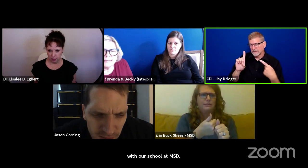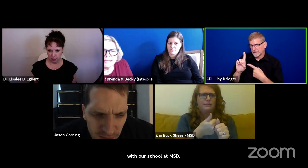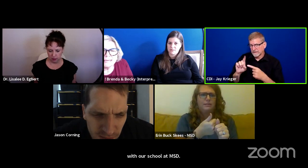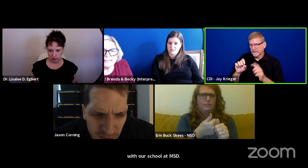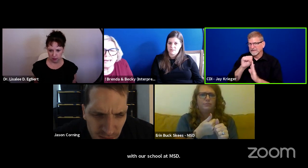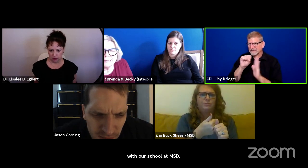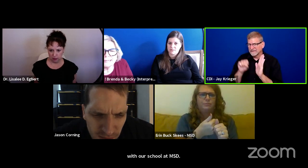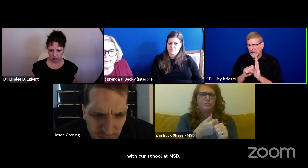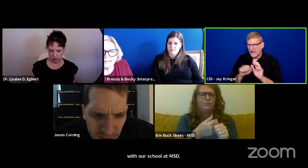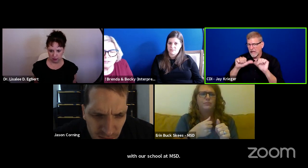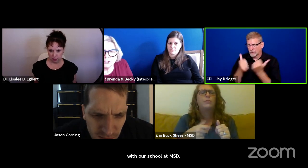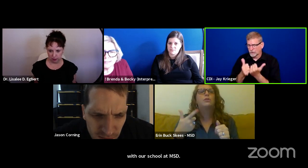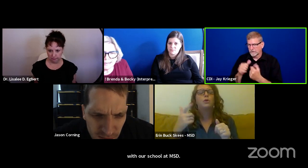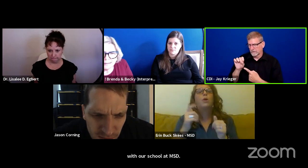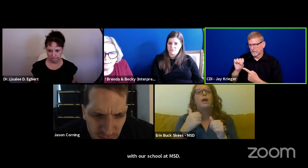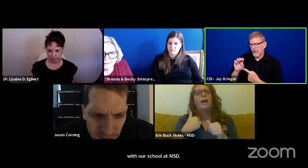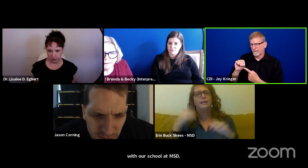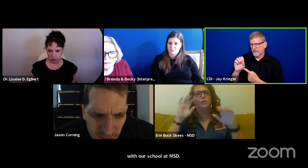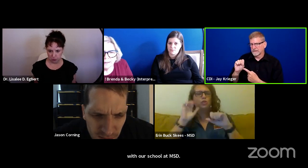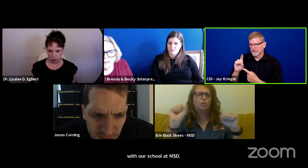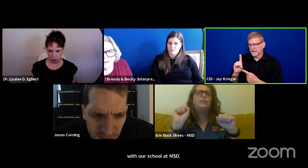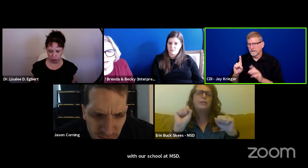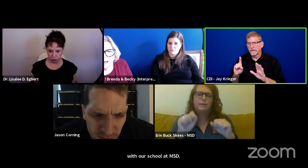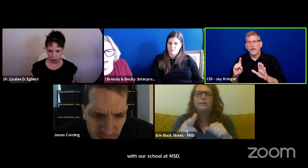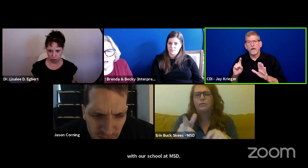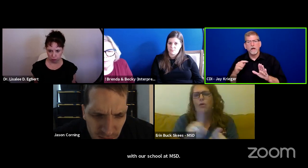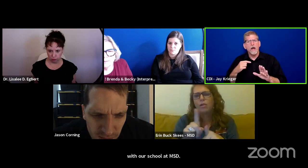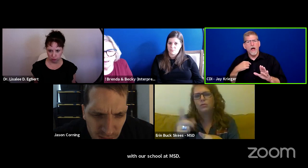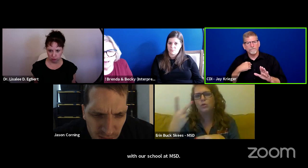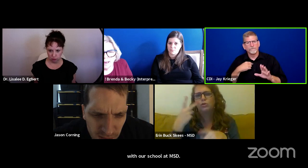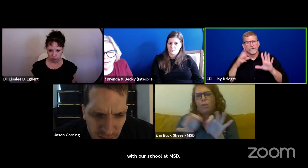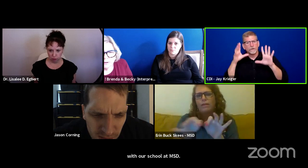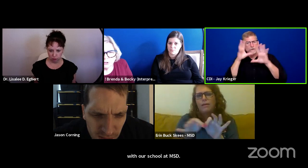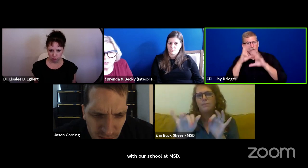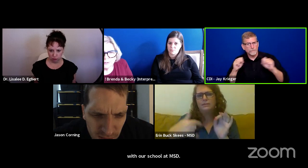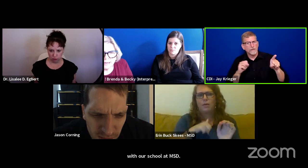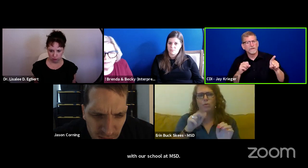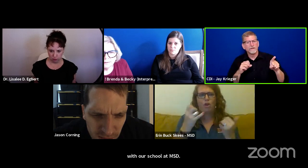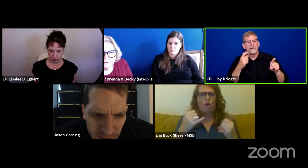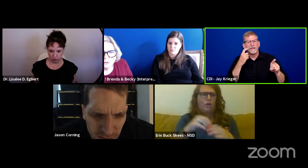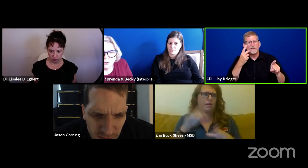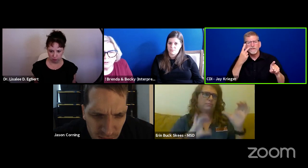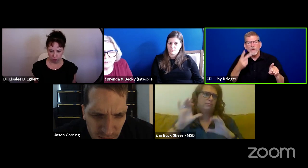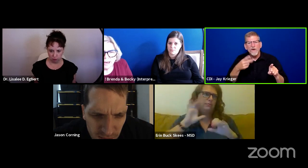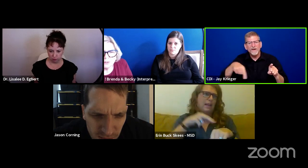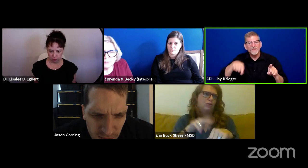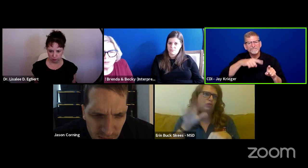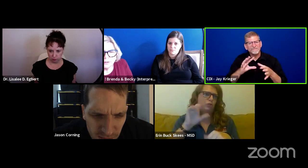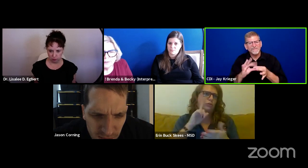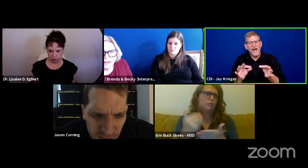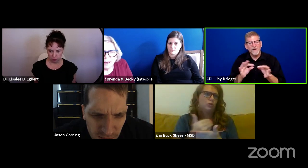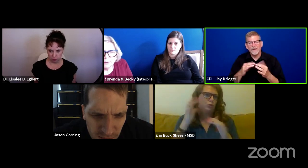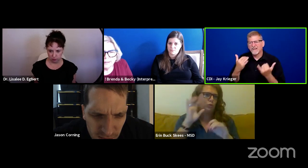MSD is a state agency, and our superintendent, you saw in our captions, that we are now in